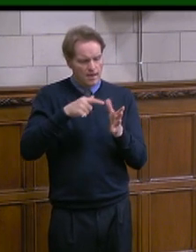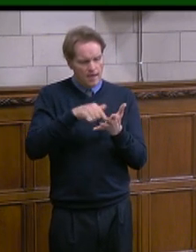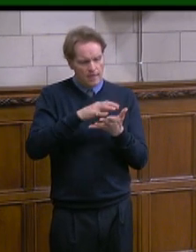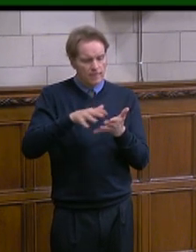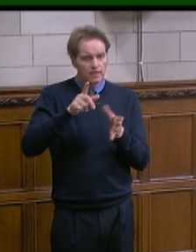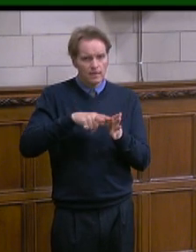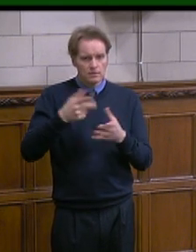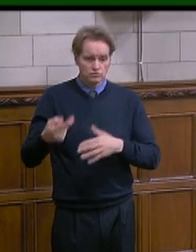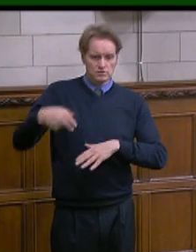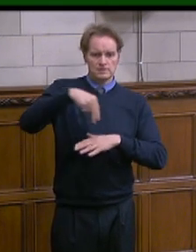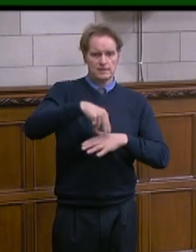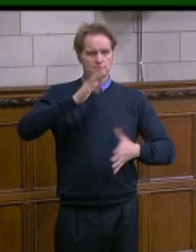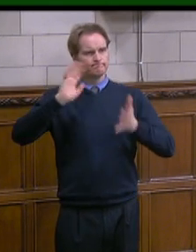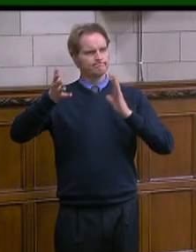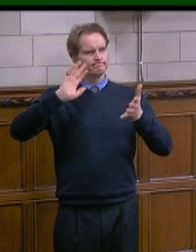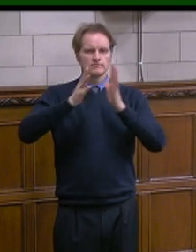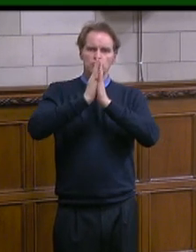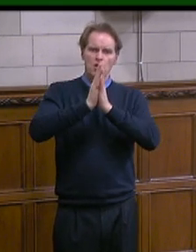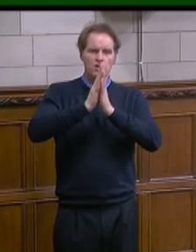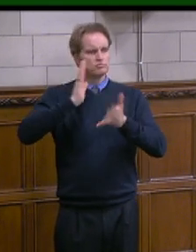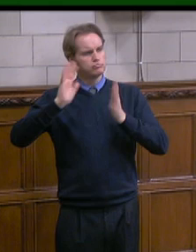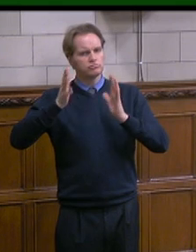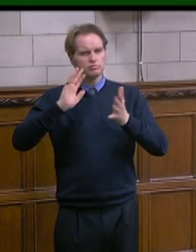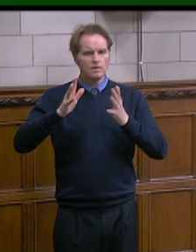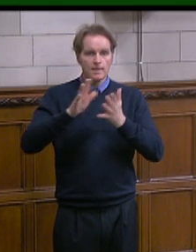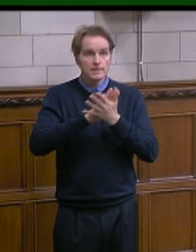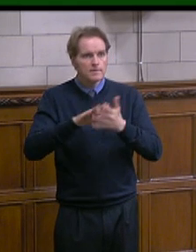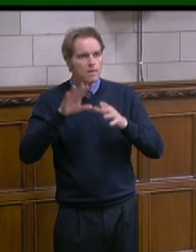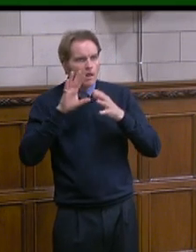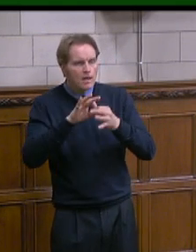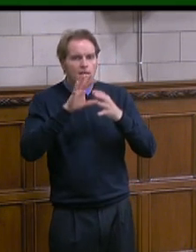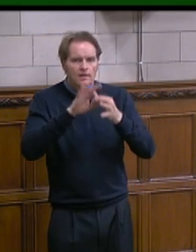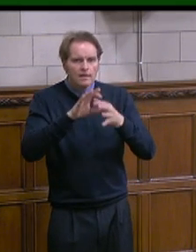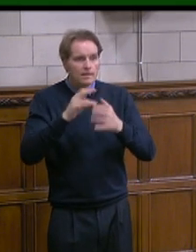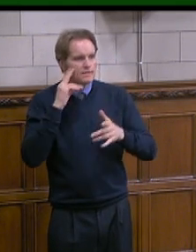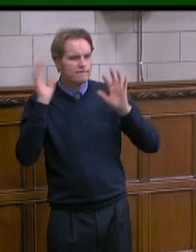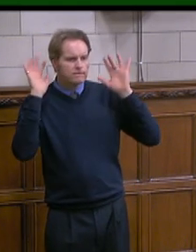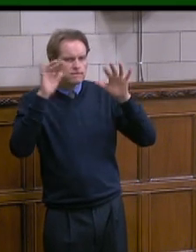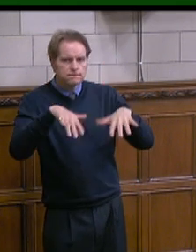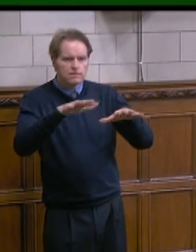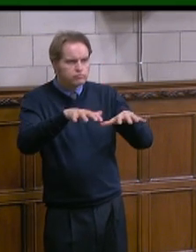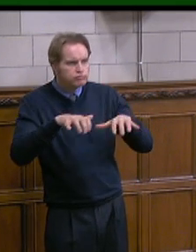That has allowed more people to join our community and come to our services.